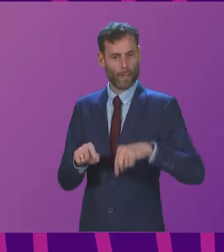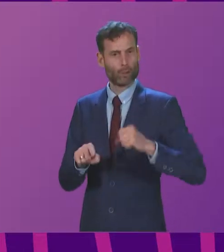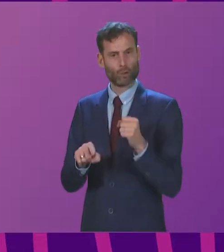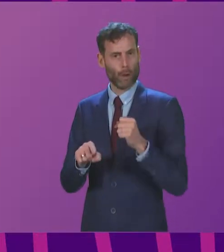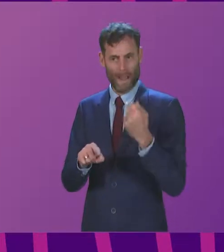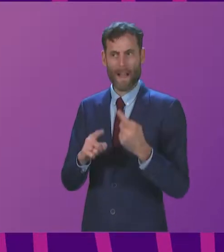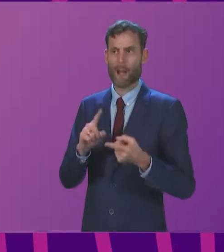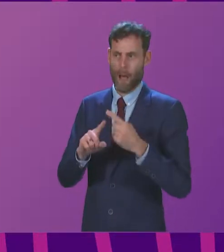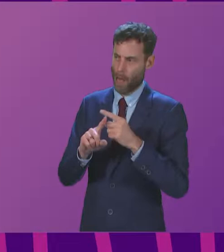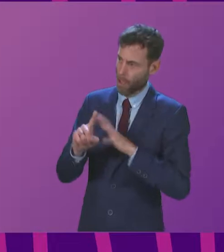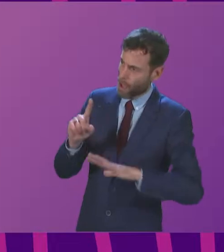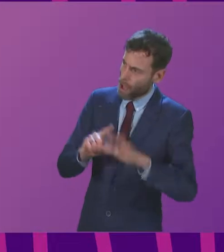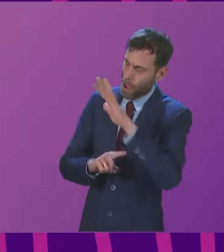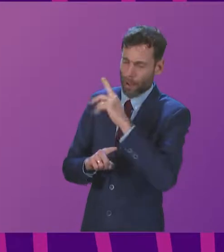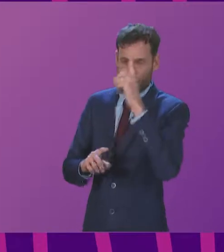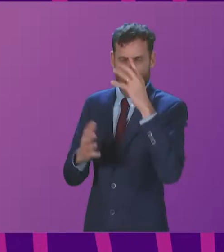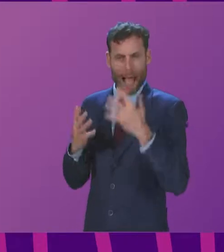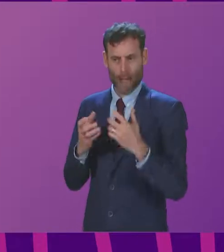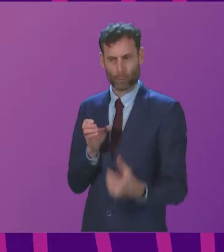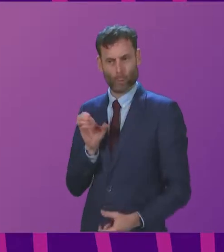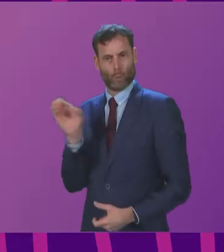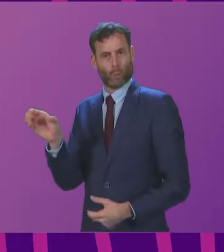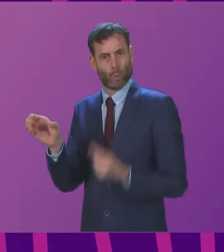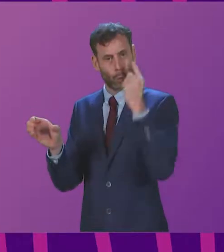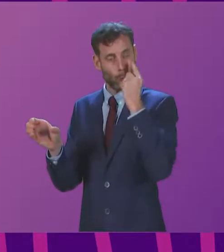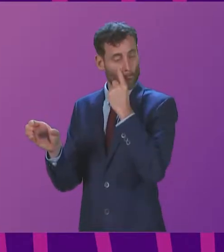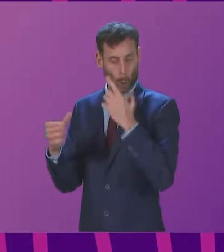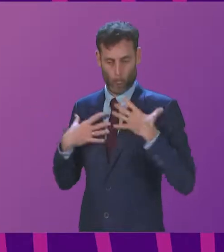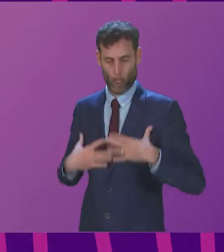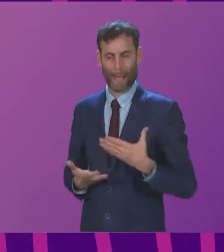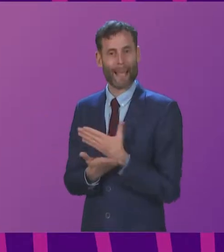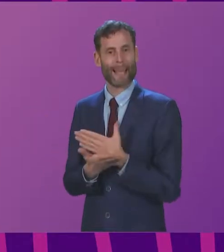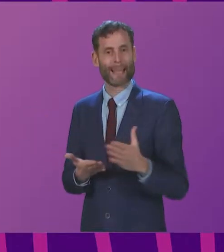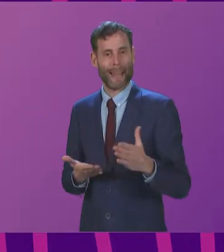place in many other parts of the world. In fact, in recent weeks, certification schemes have been